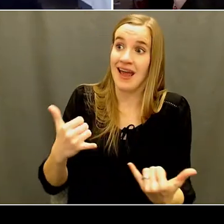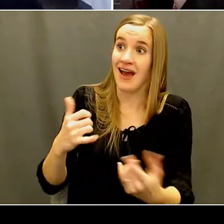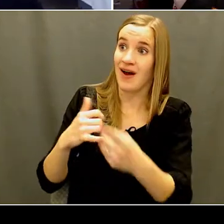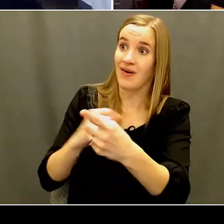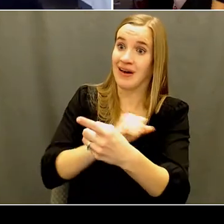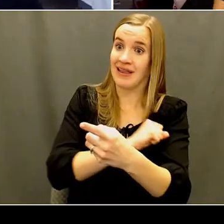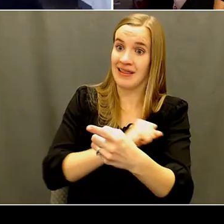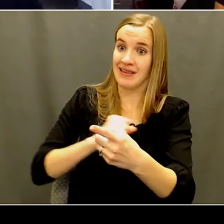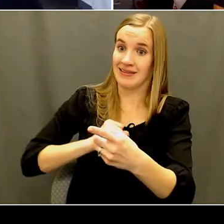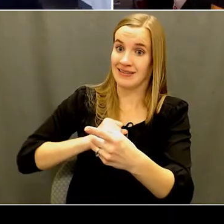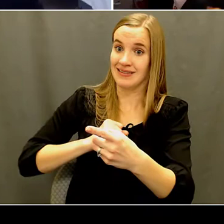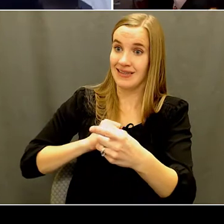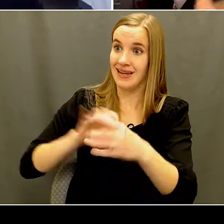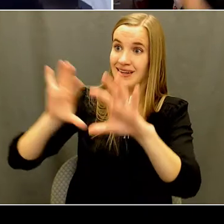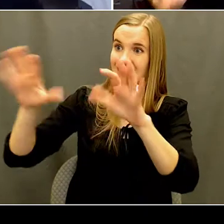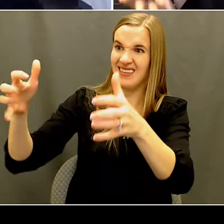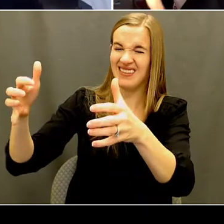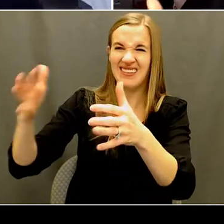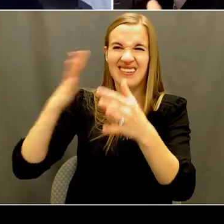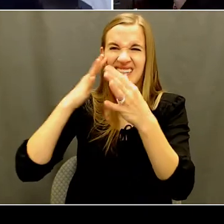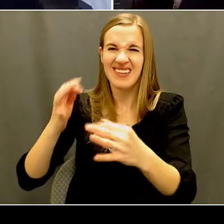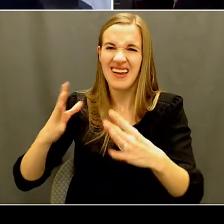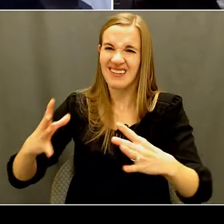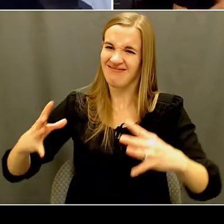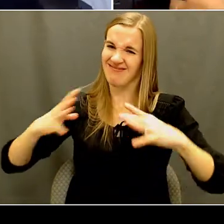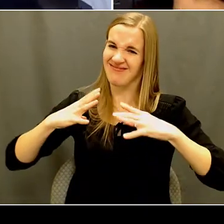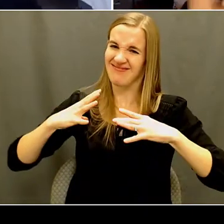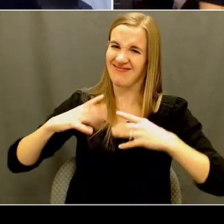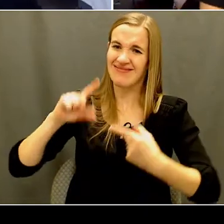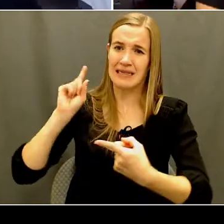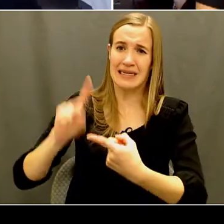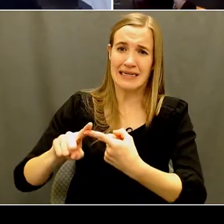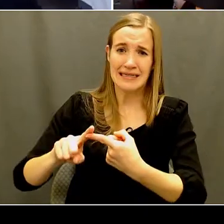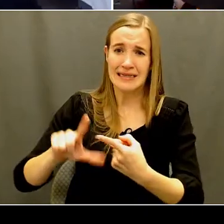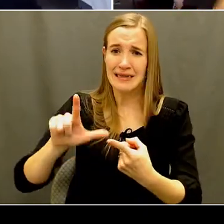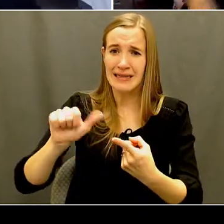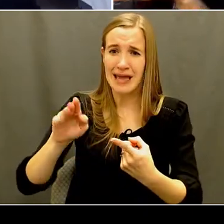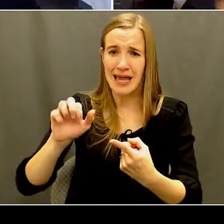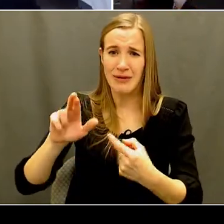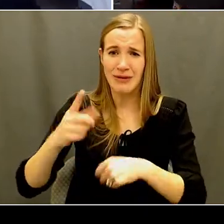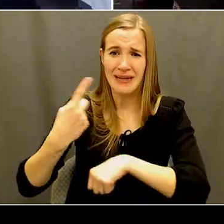Fanisee: No, thank you so much. I can just sit here and just listen to